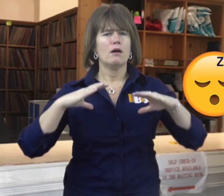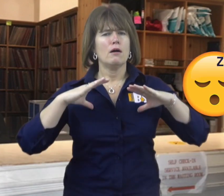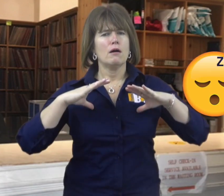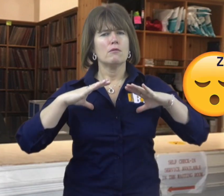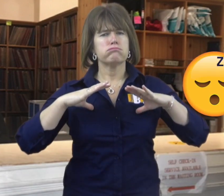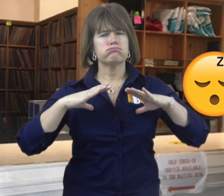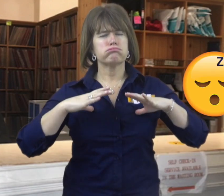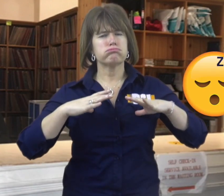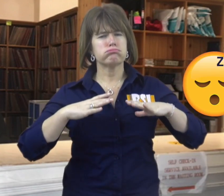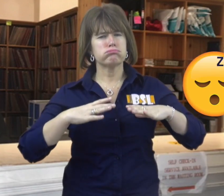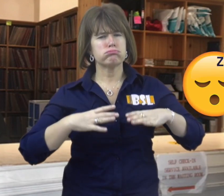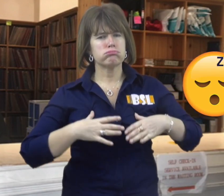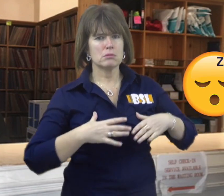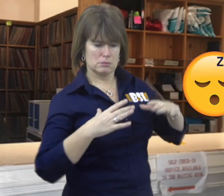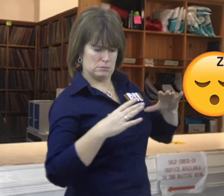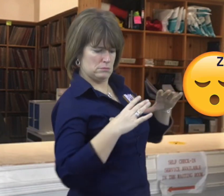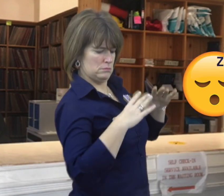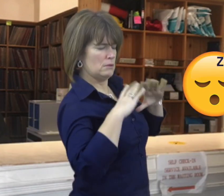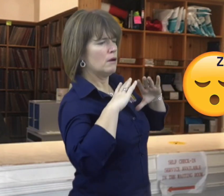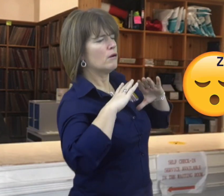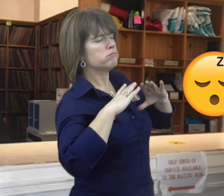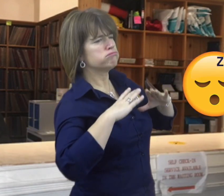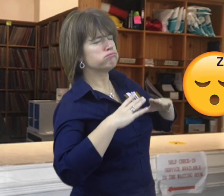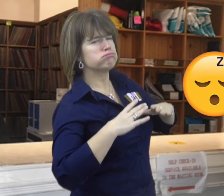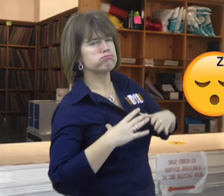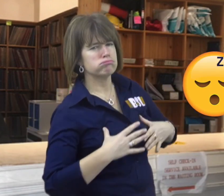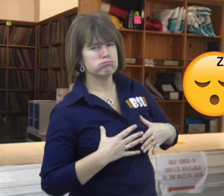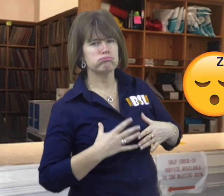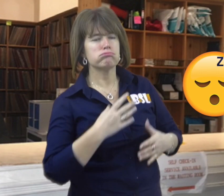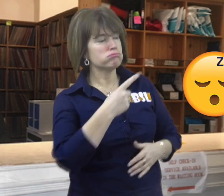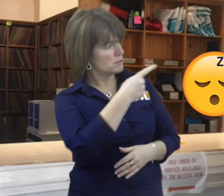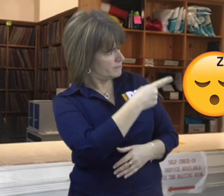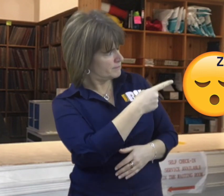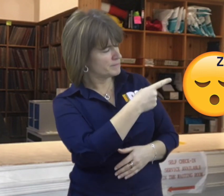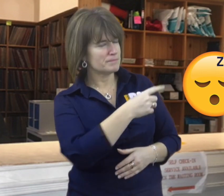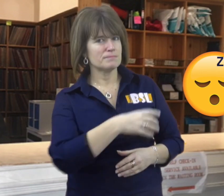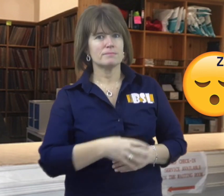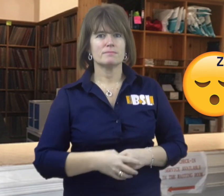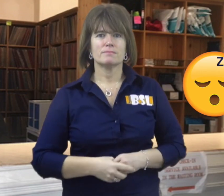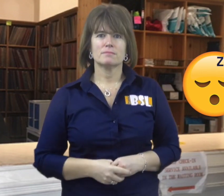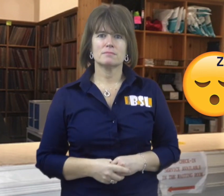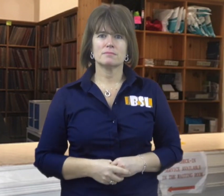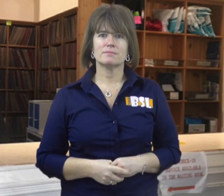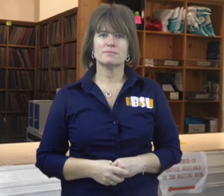Tired (Note face matches emotion)